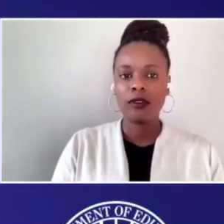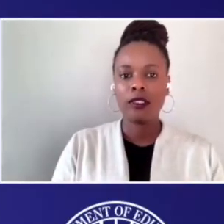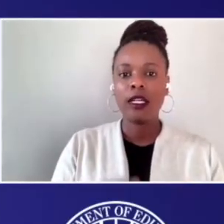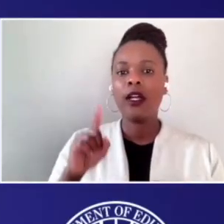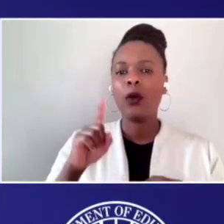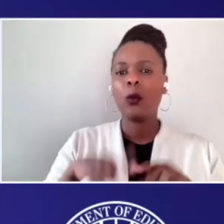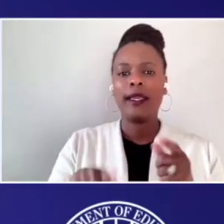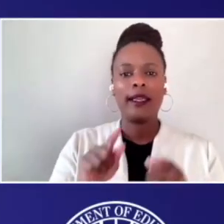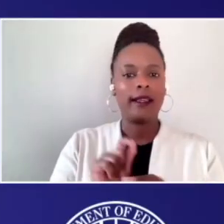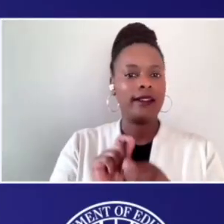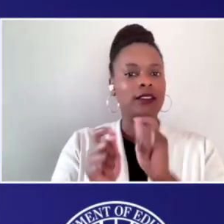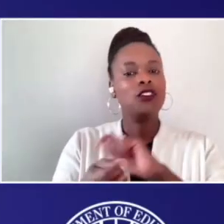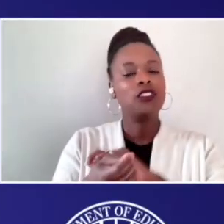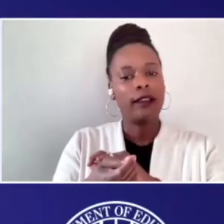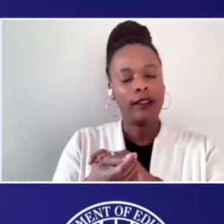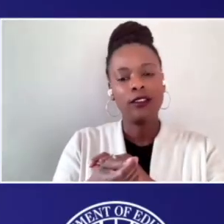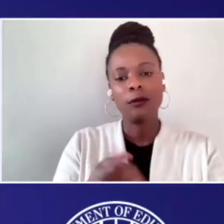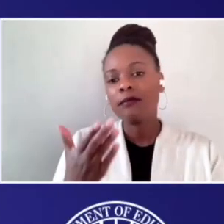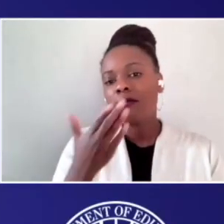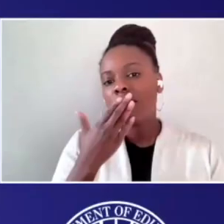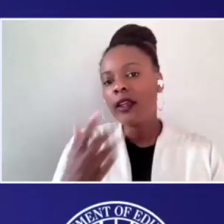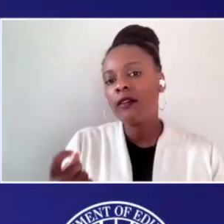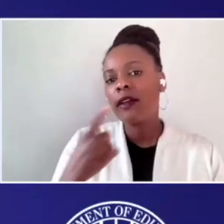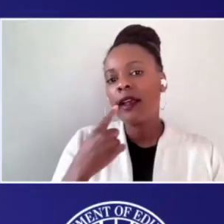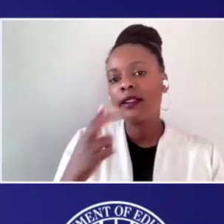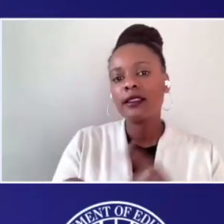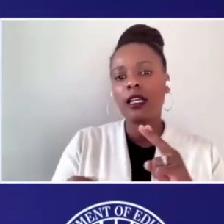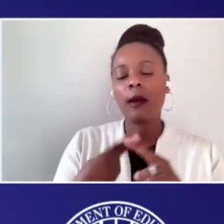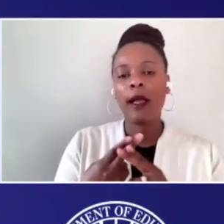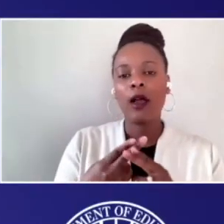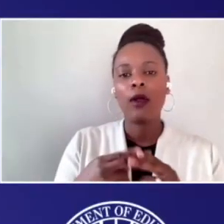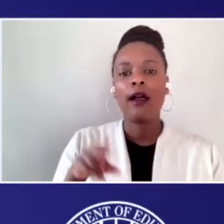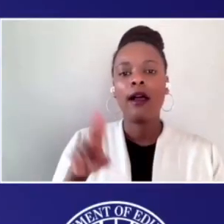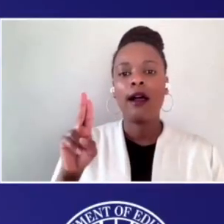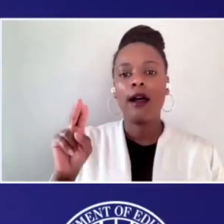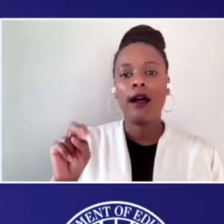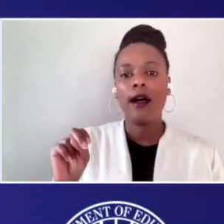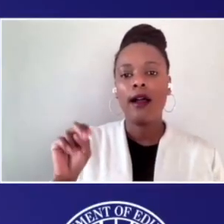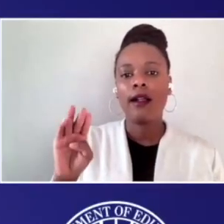Thank you for asking us about unbundling, but FFEL loans really do need to be